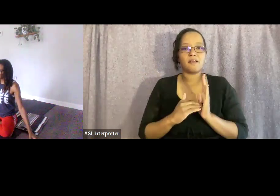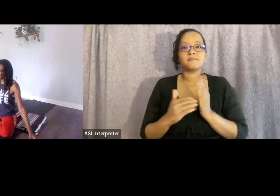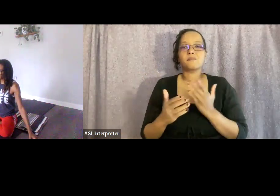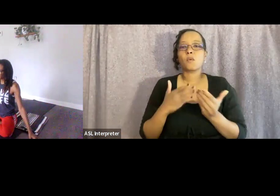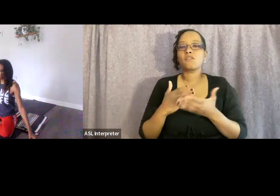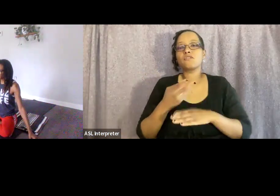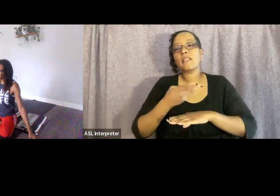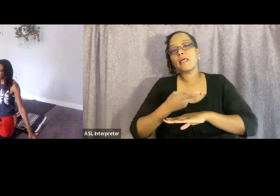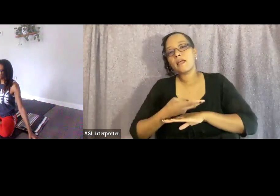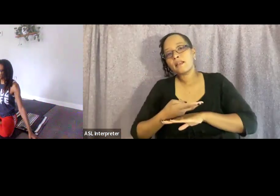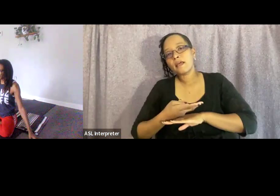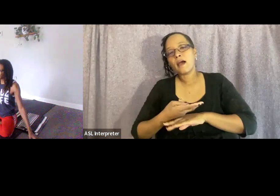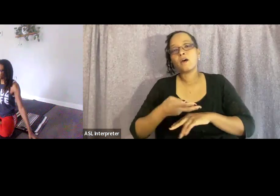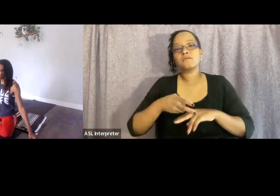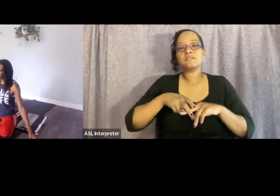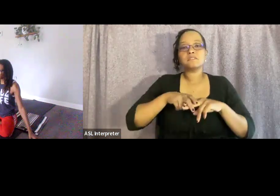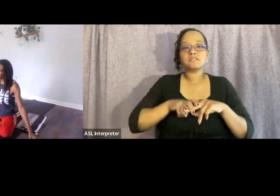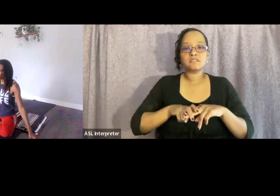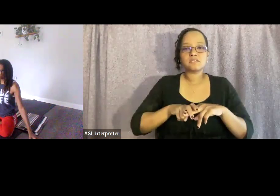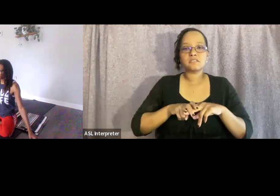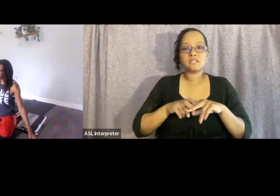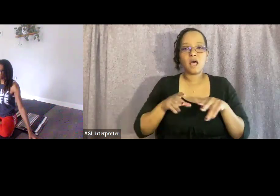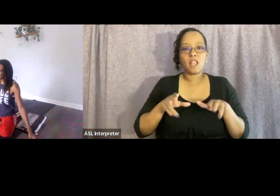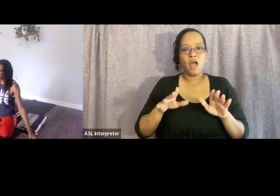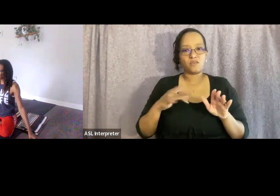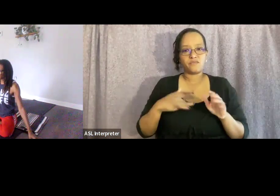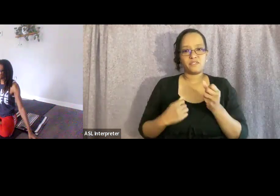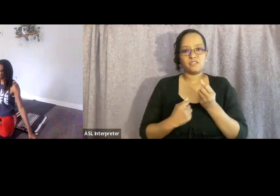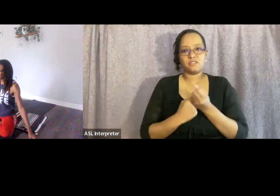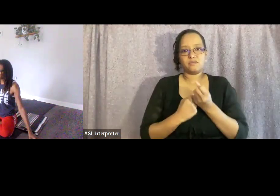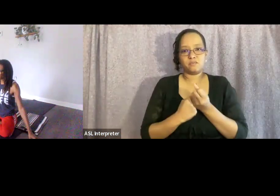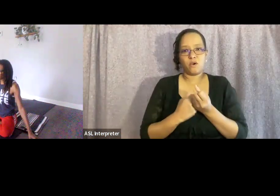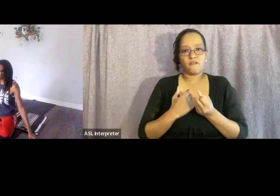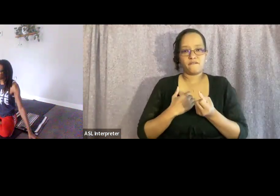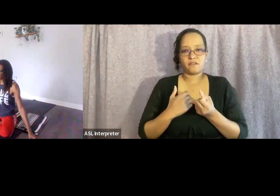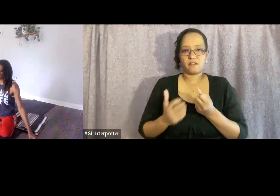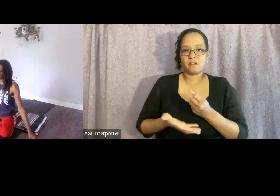or you're seated, allow yourself to be supported, inhale here for just a breath.